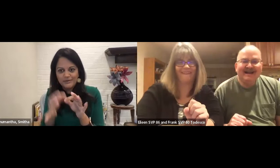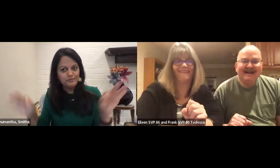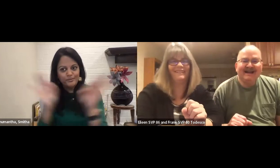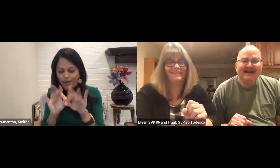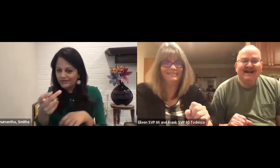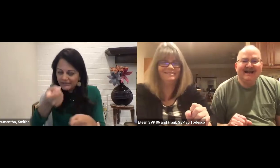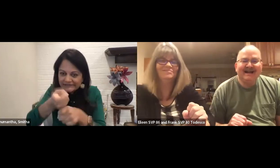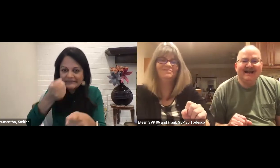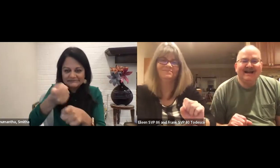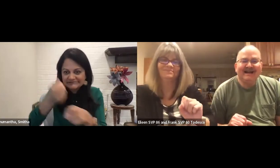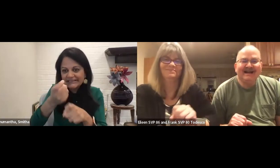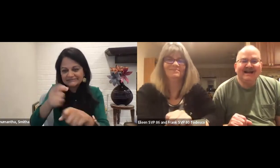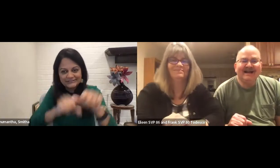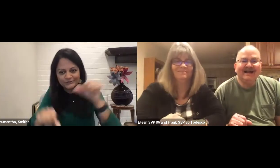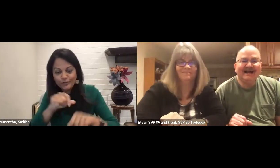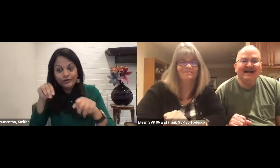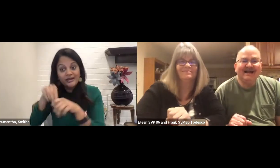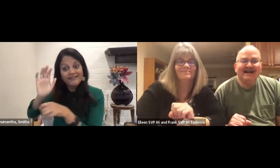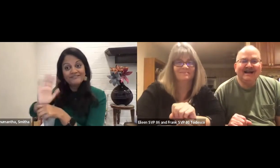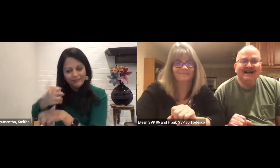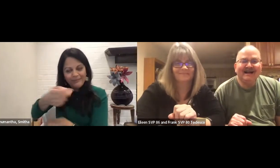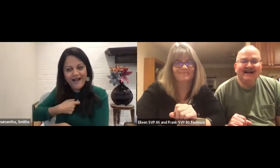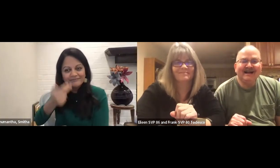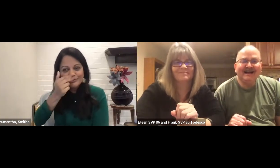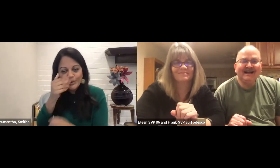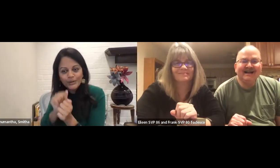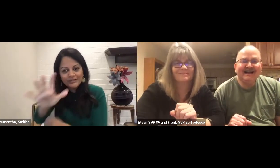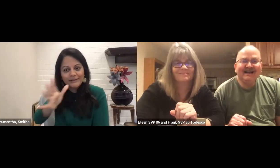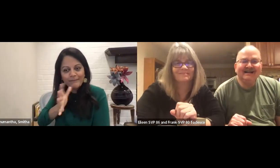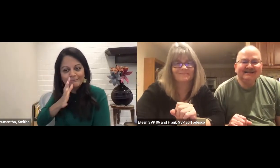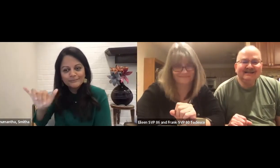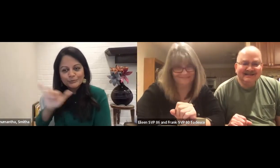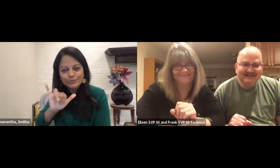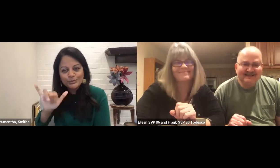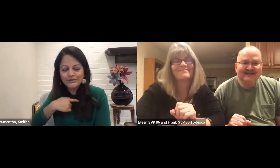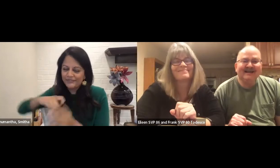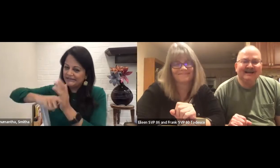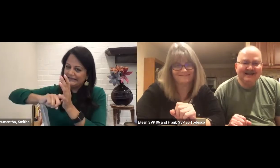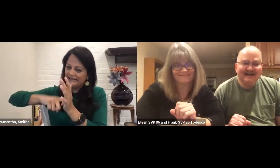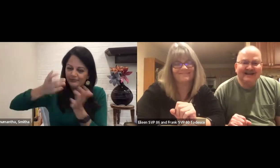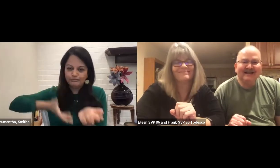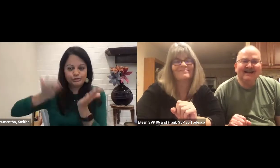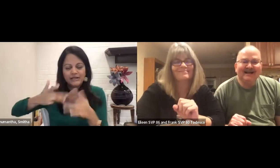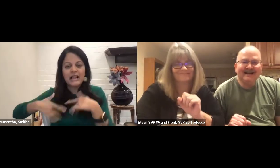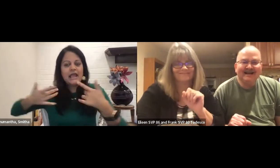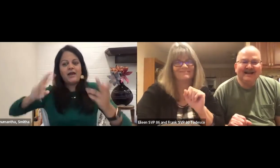and I've noticed that that's something that just seems so important. You guys tease each other, and in the film, as well, you know, you were kind of teasing your mom a little bit,